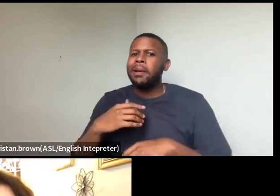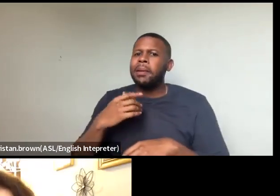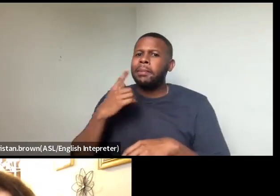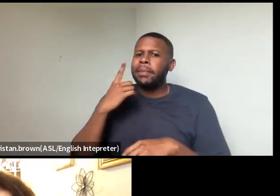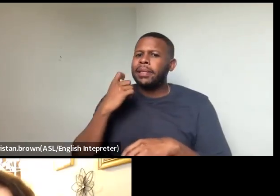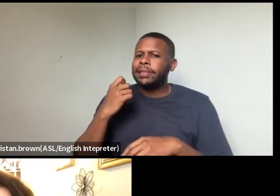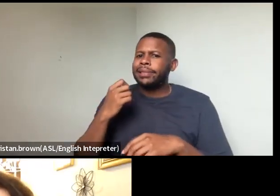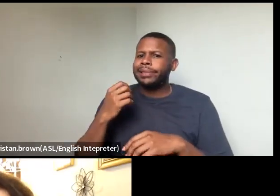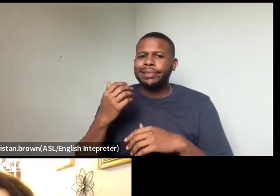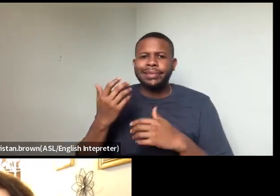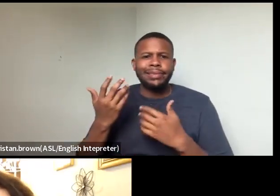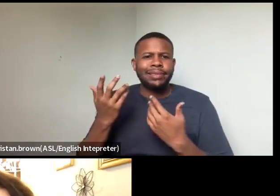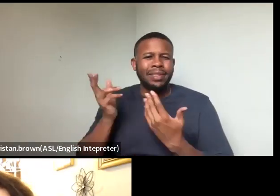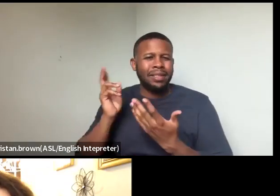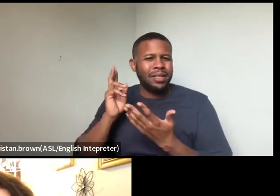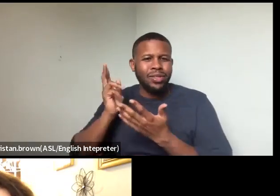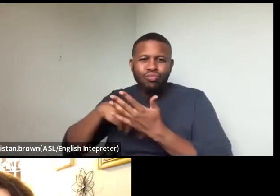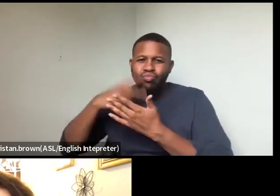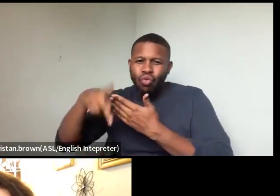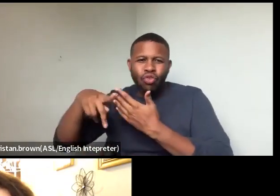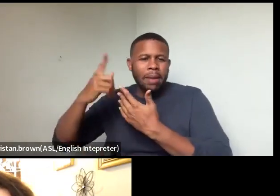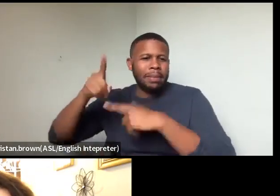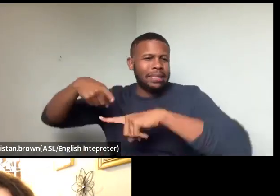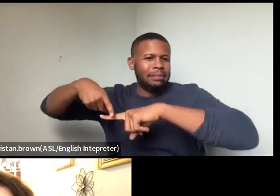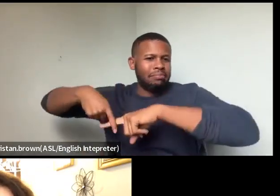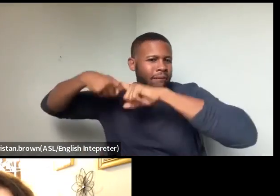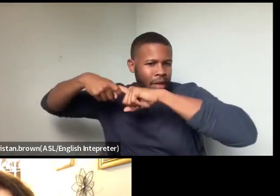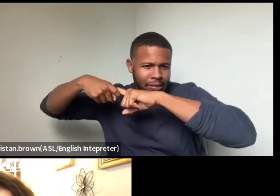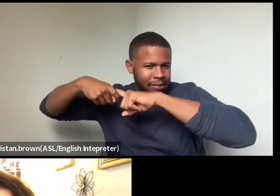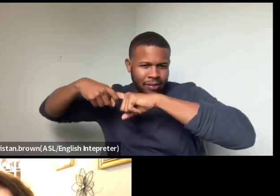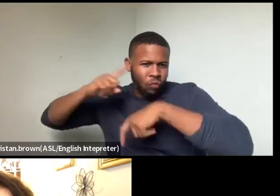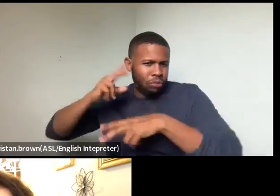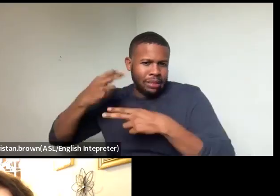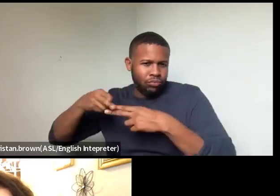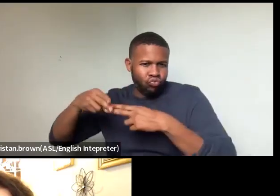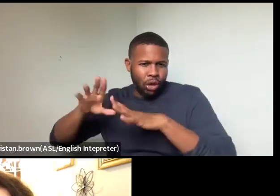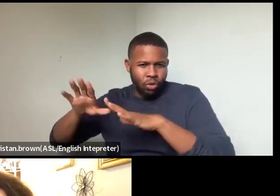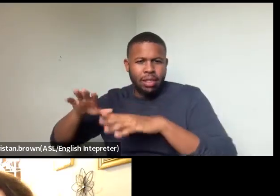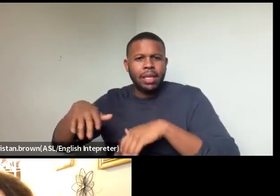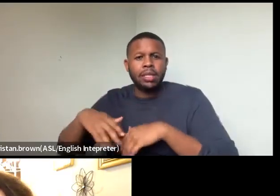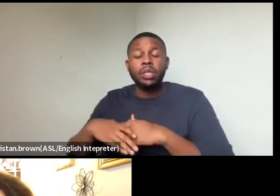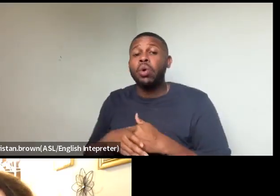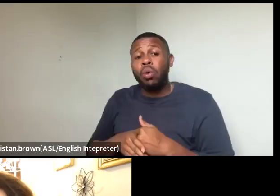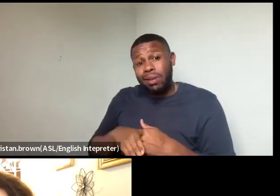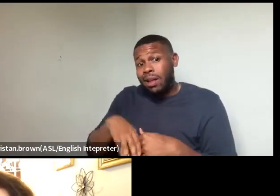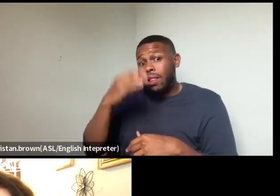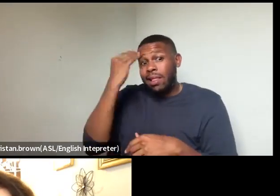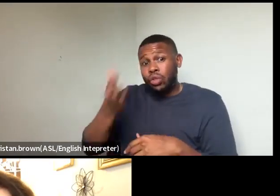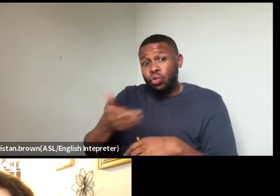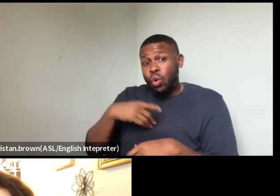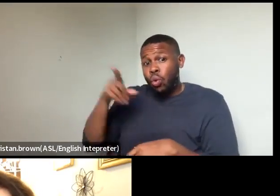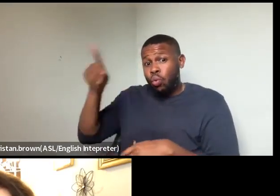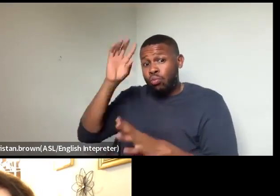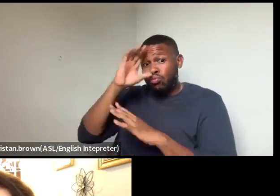funding again for the affordable connectivity program? That is an interesting question. That is